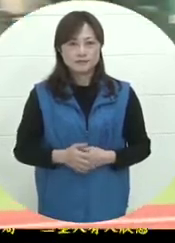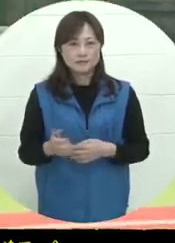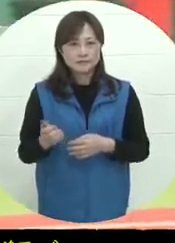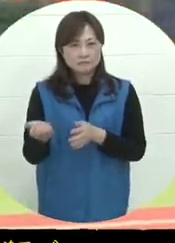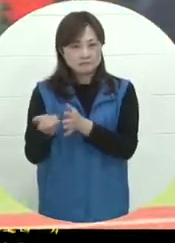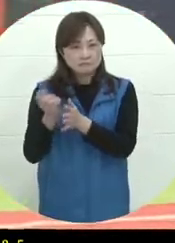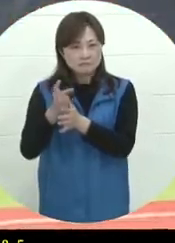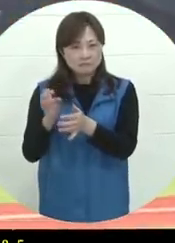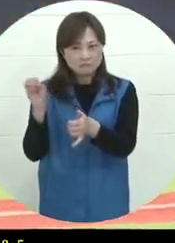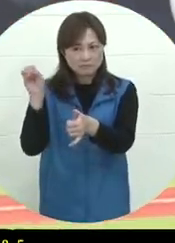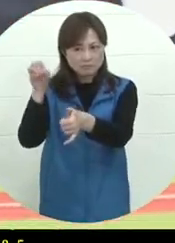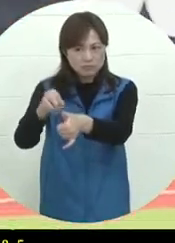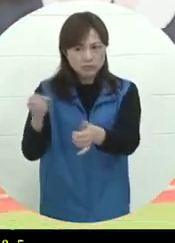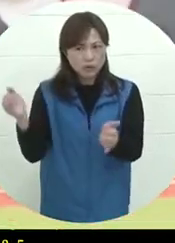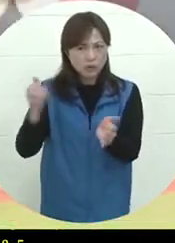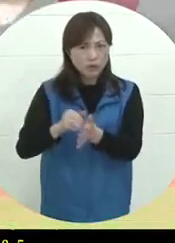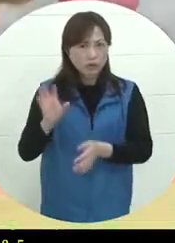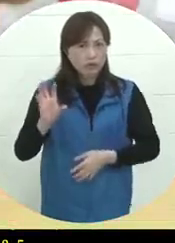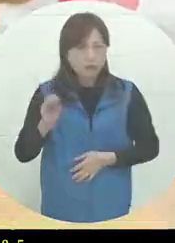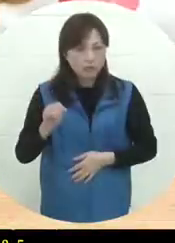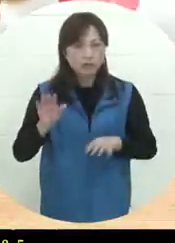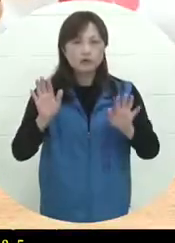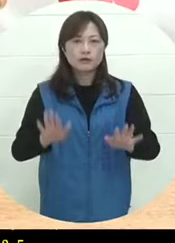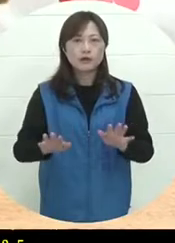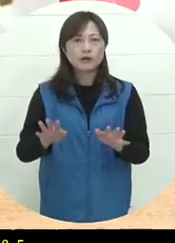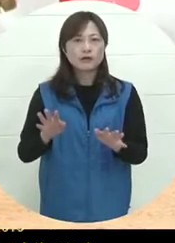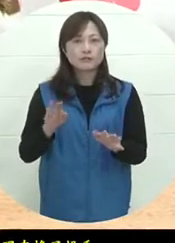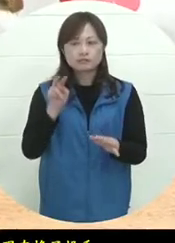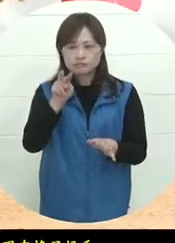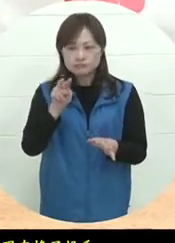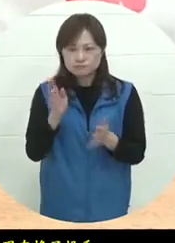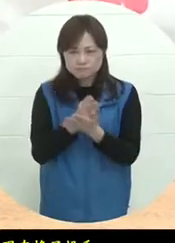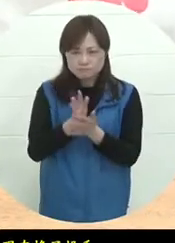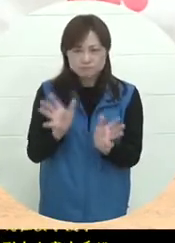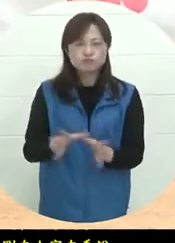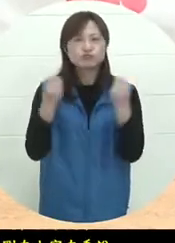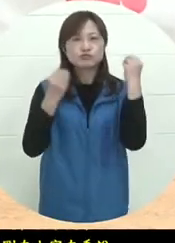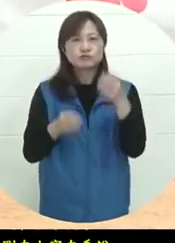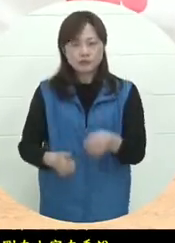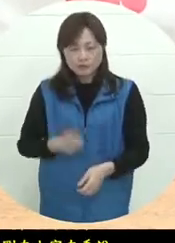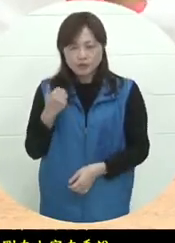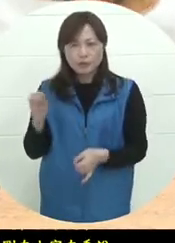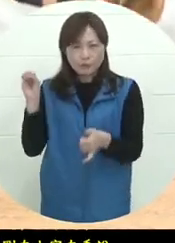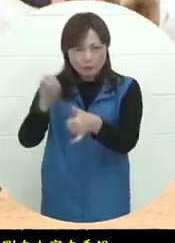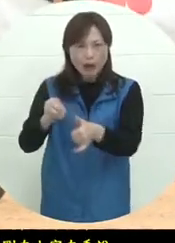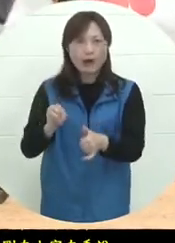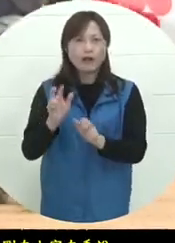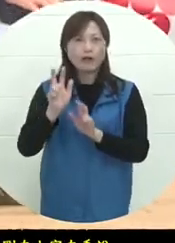At this time, you don’t have to look at the solid blow. It’s quite painful. Oh, he opened this position